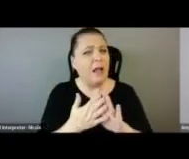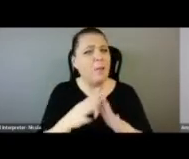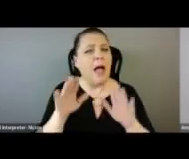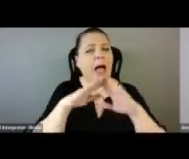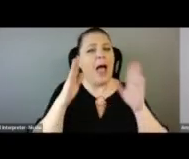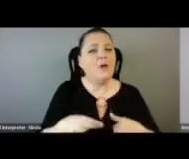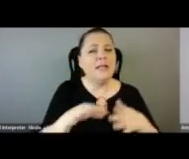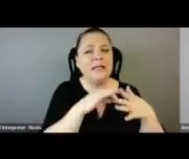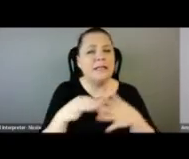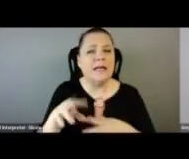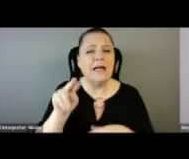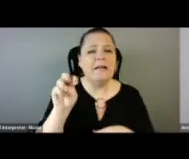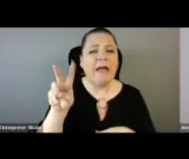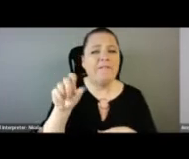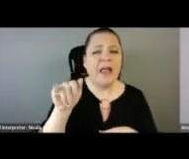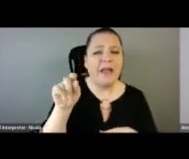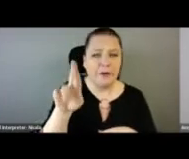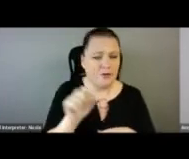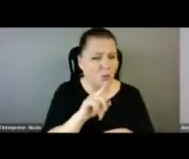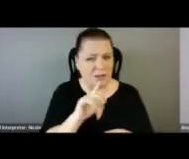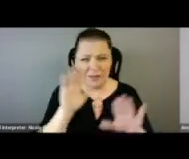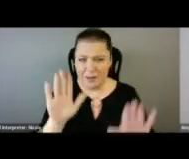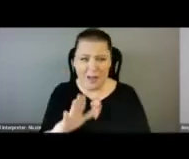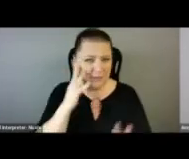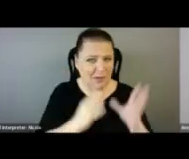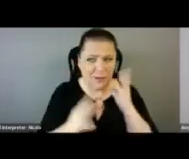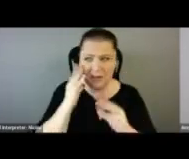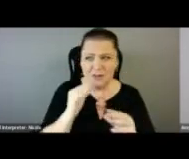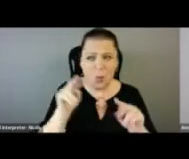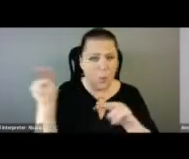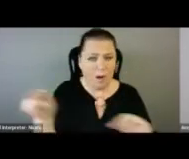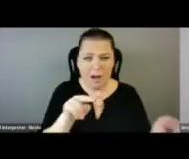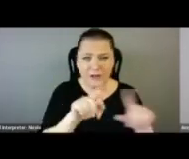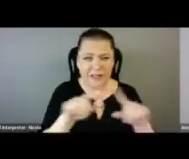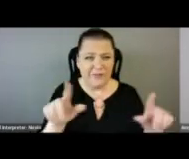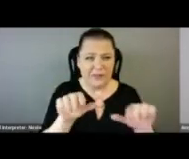So it's just been really an awesome experience to watch state agencies participation and